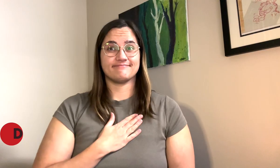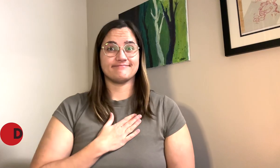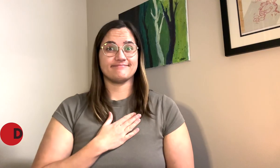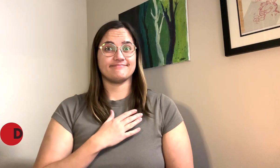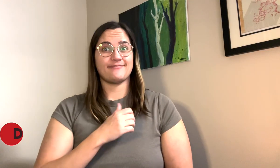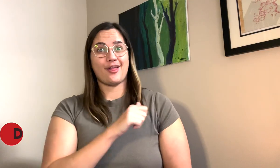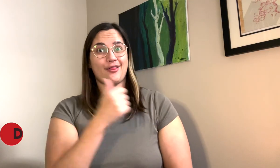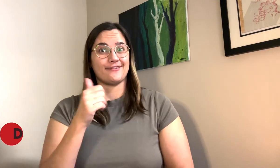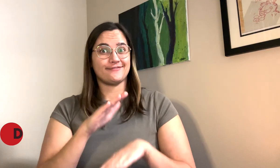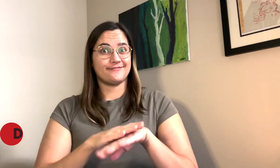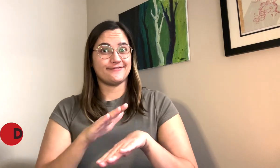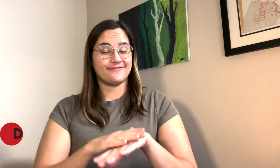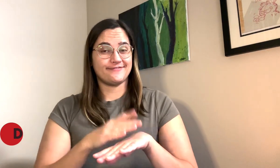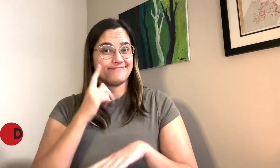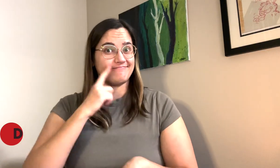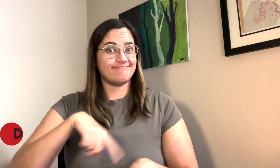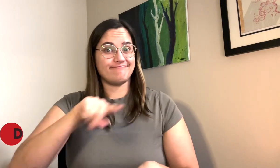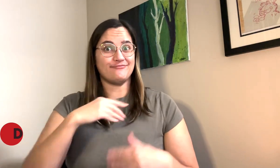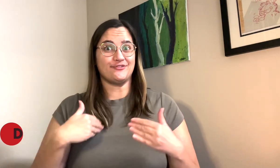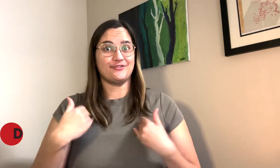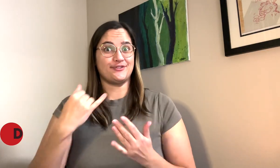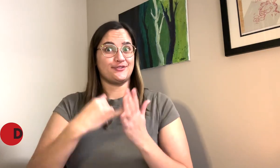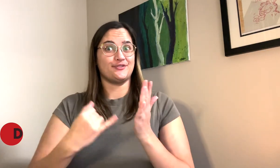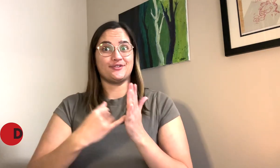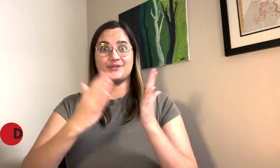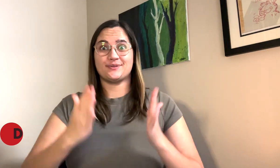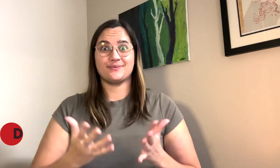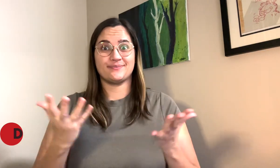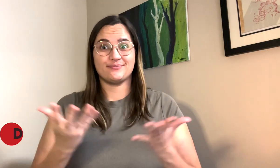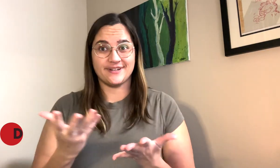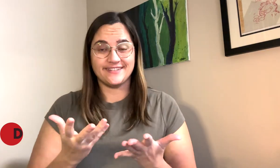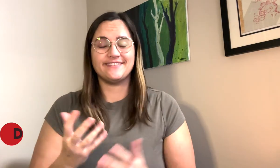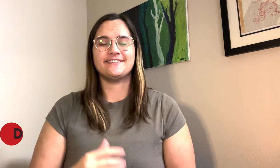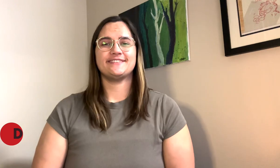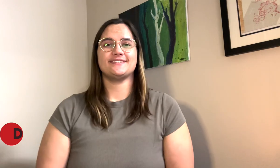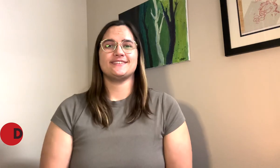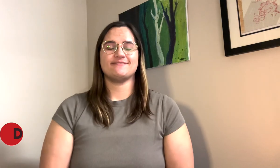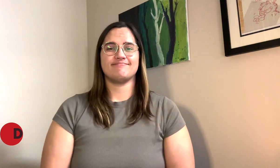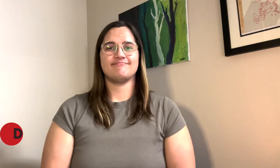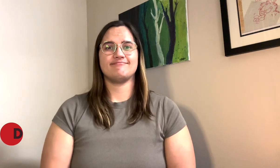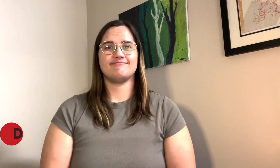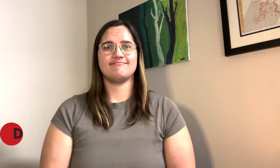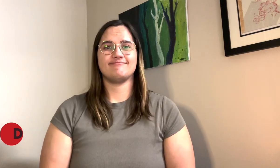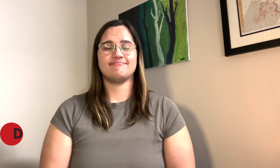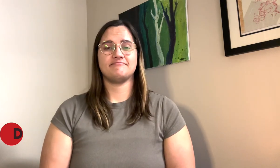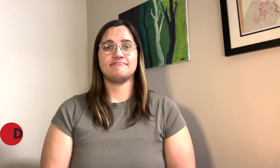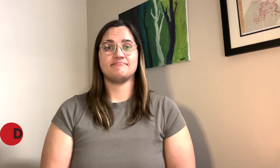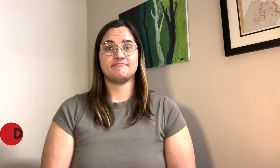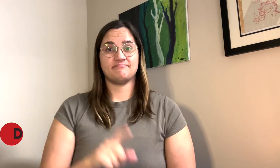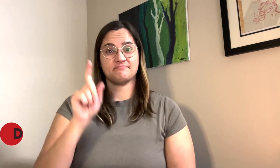My other advice to young artists is, is it really necessary